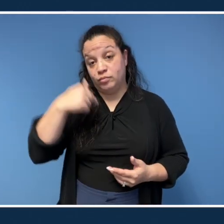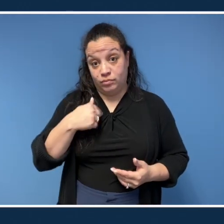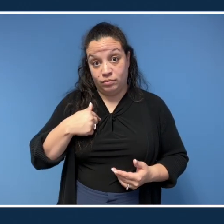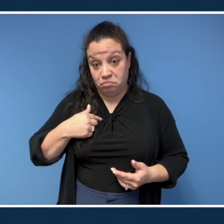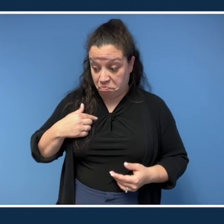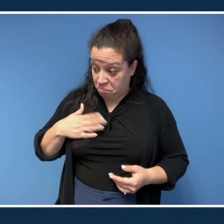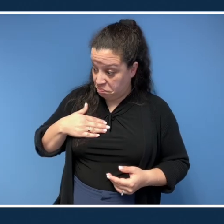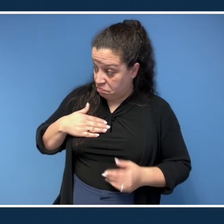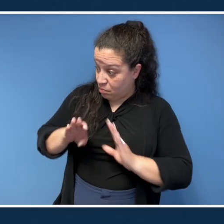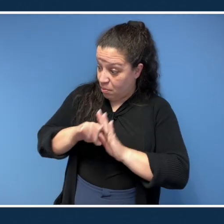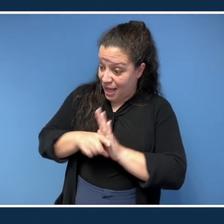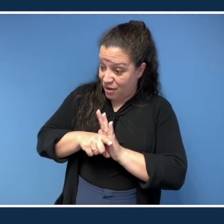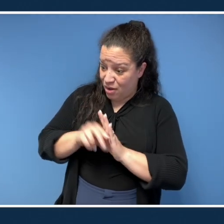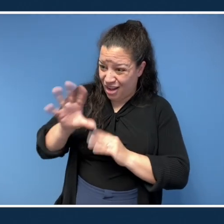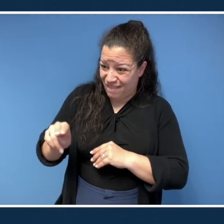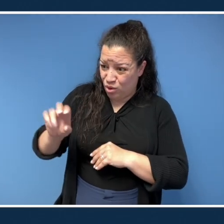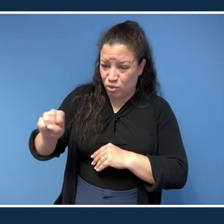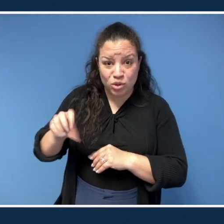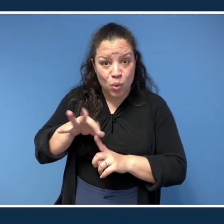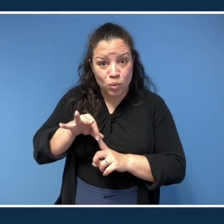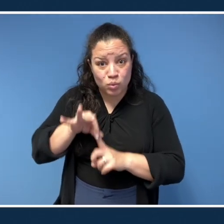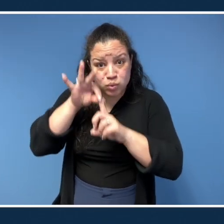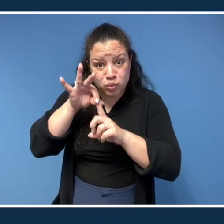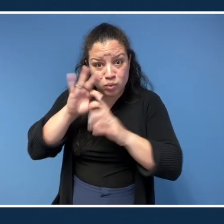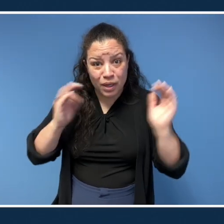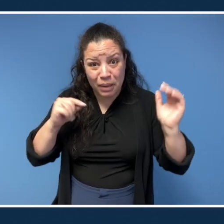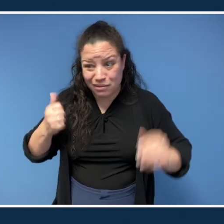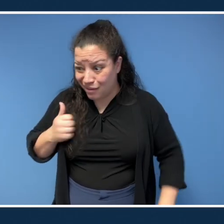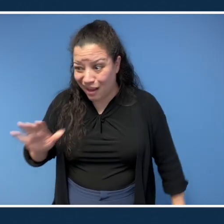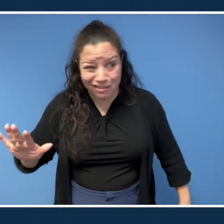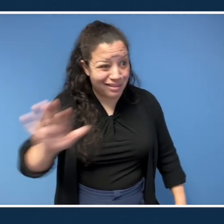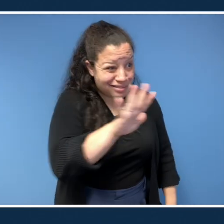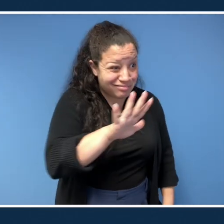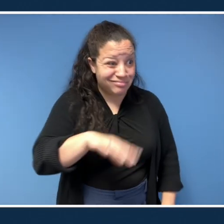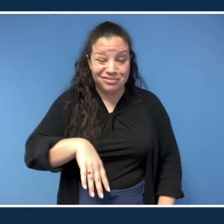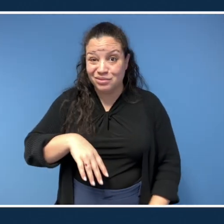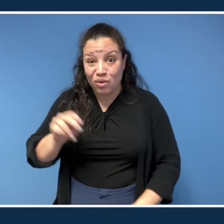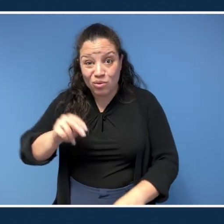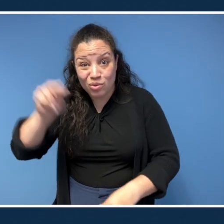to any other place across Canada. And I would say more broadly, in North America, if you're African Nova Scotian,